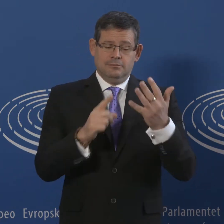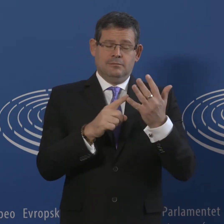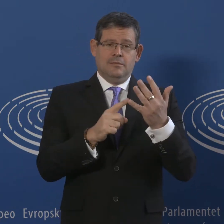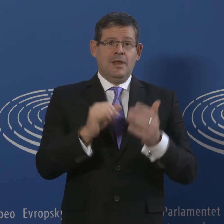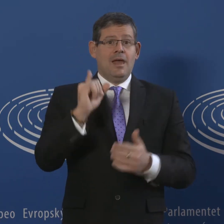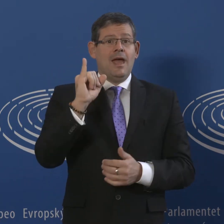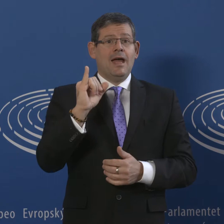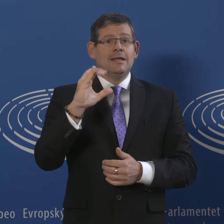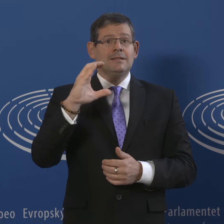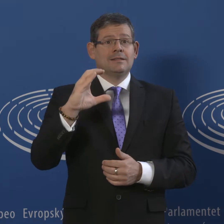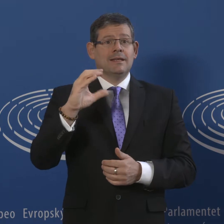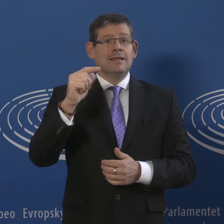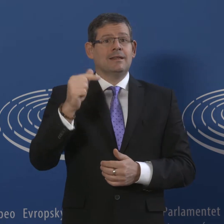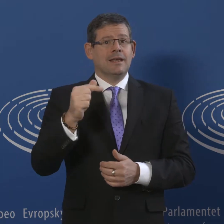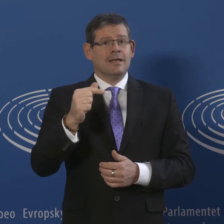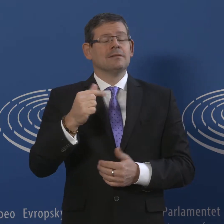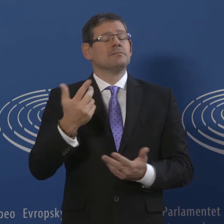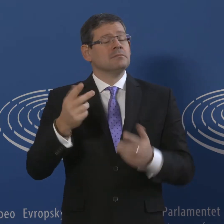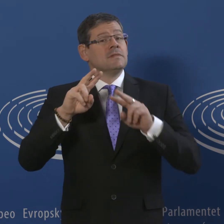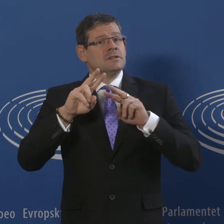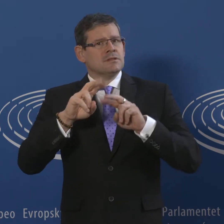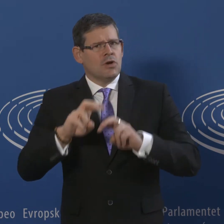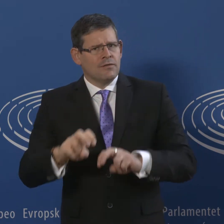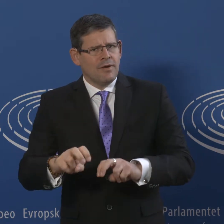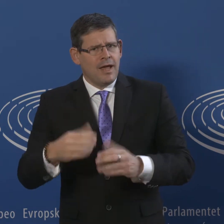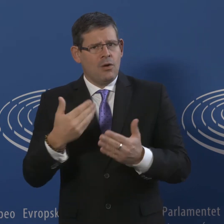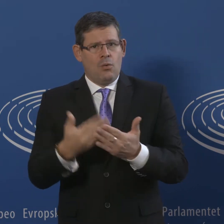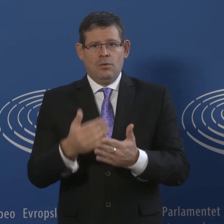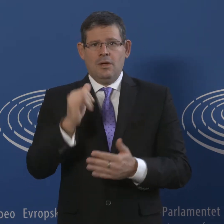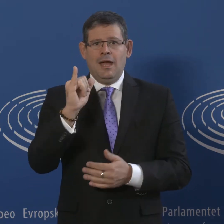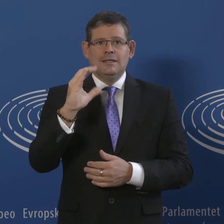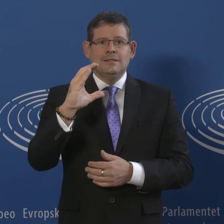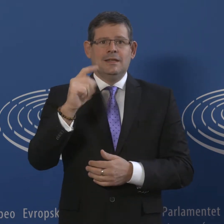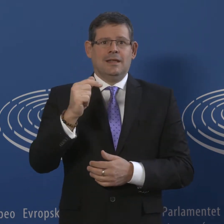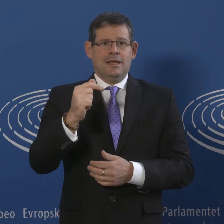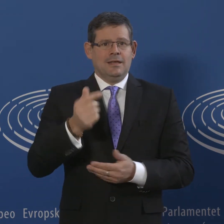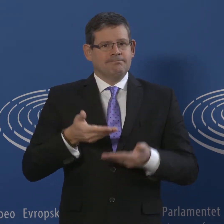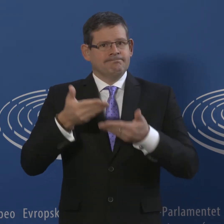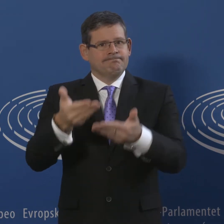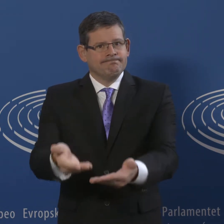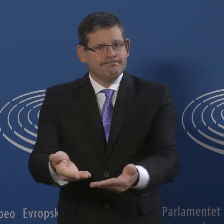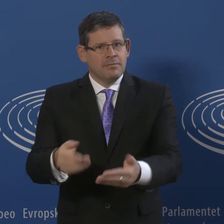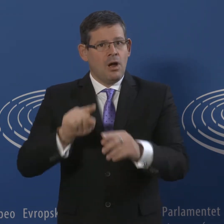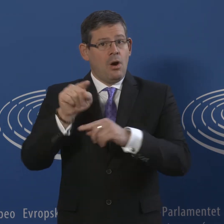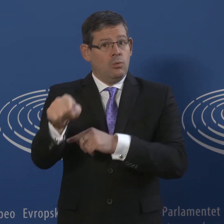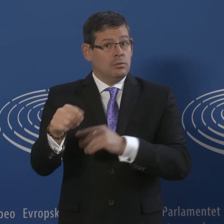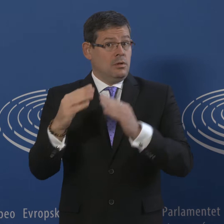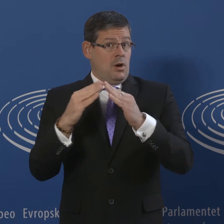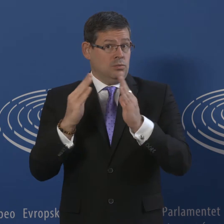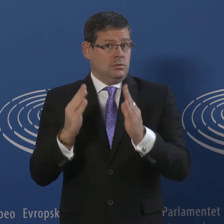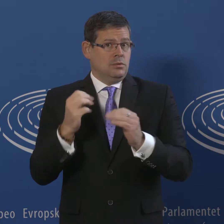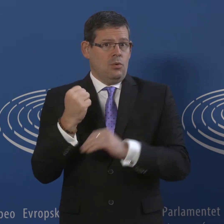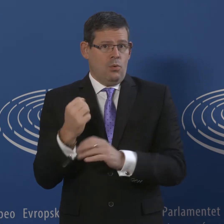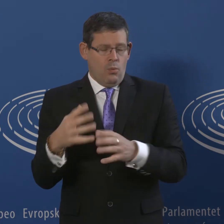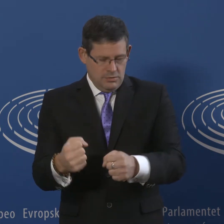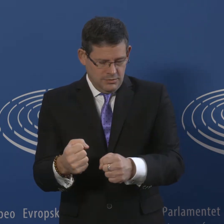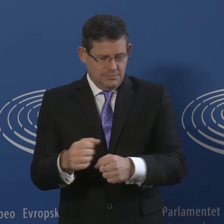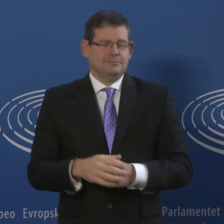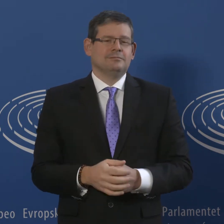ICT-hh - Survey on ICT carried out in households